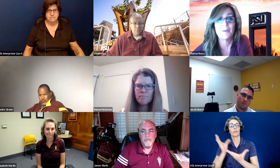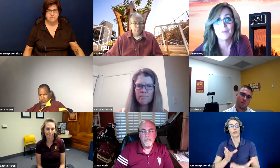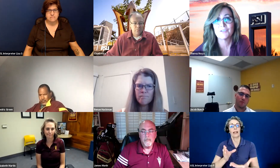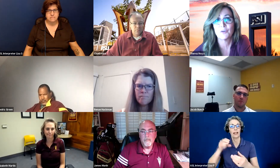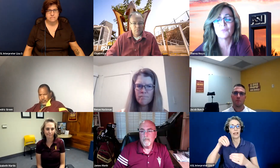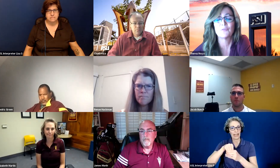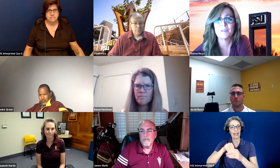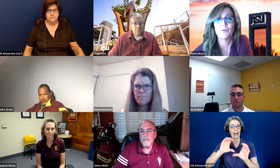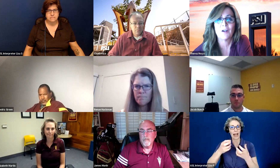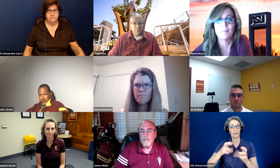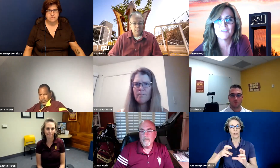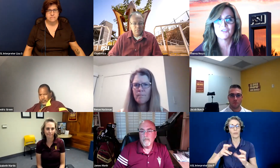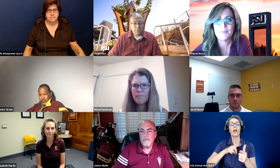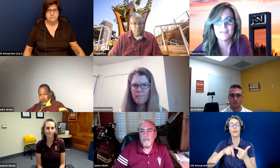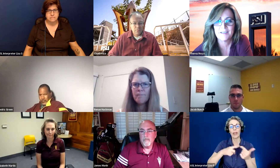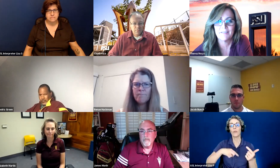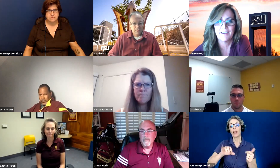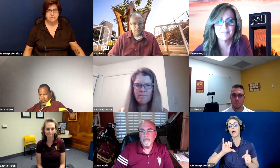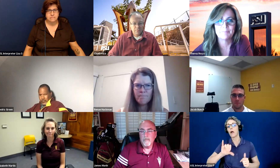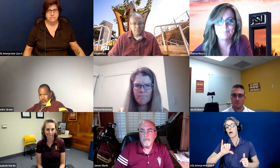And then we determine reasonable accommodation based on that.